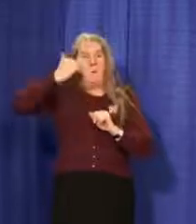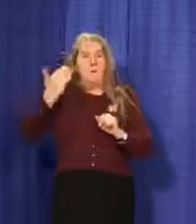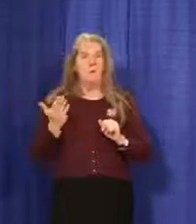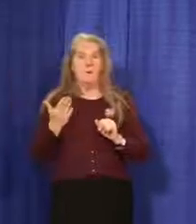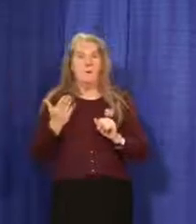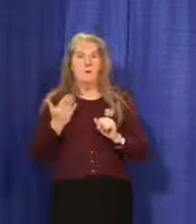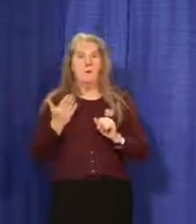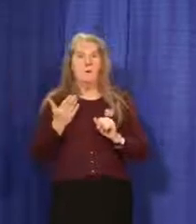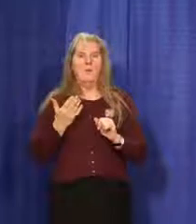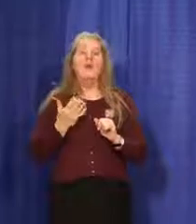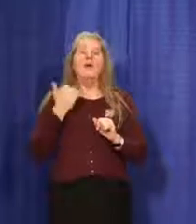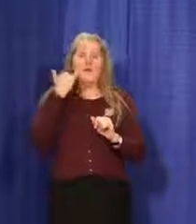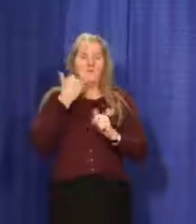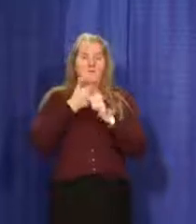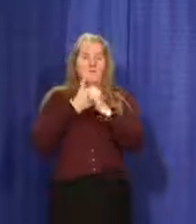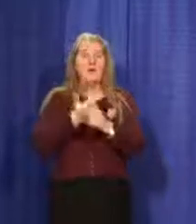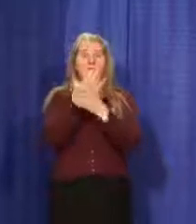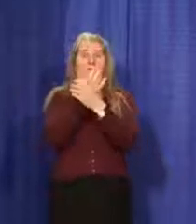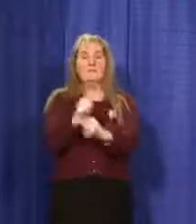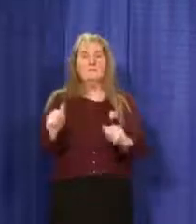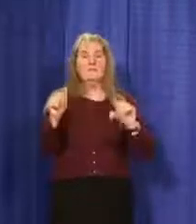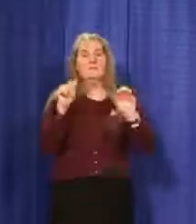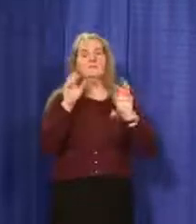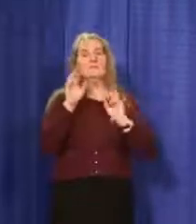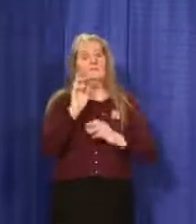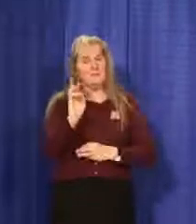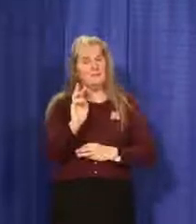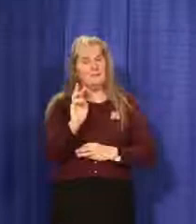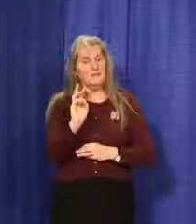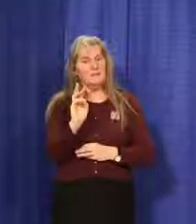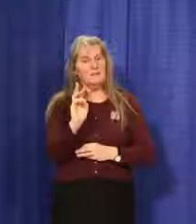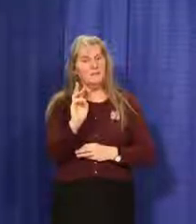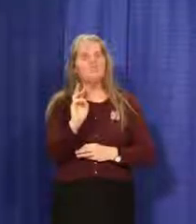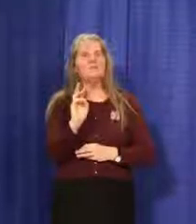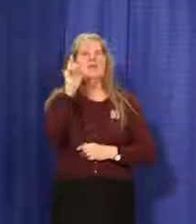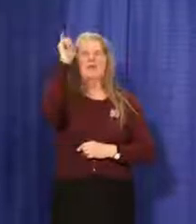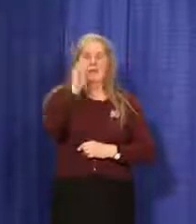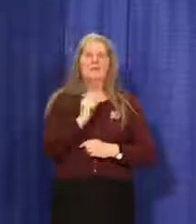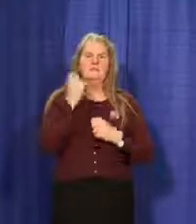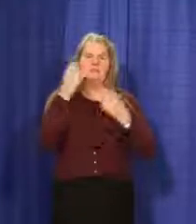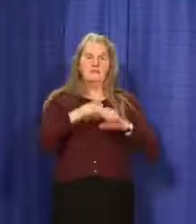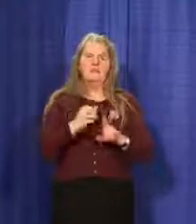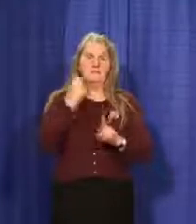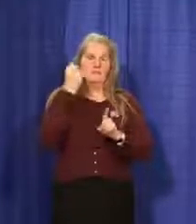un- introduced spread or the